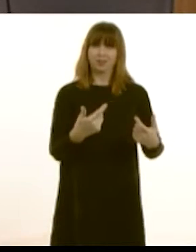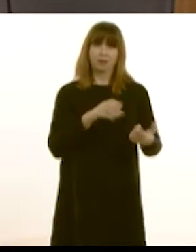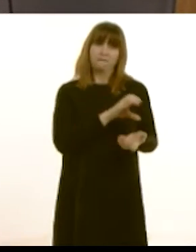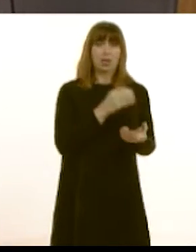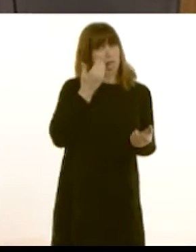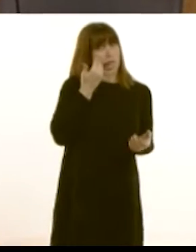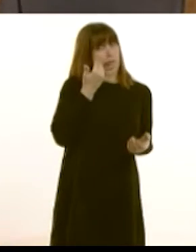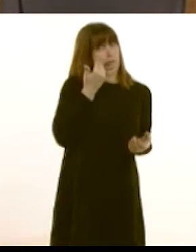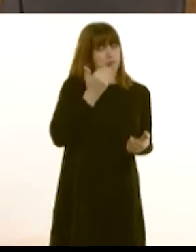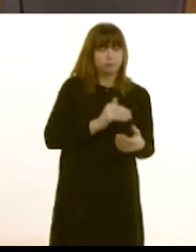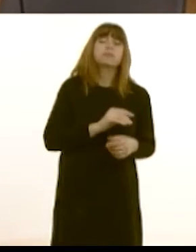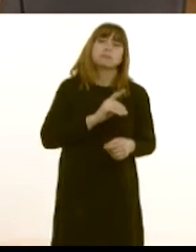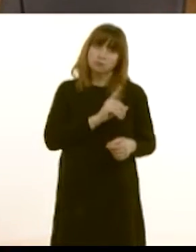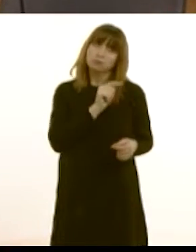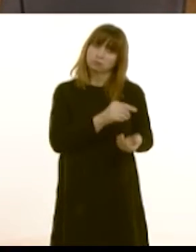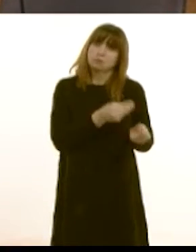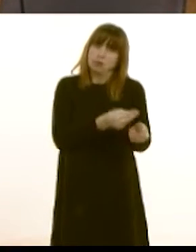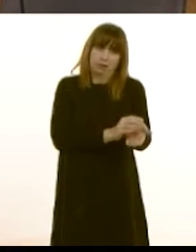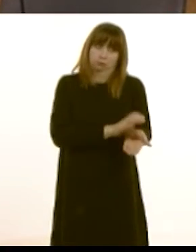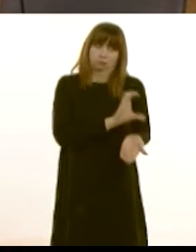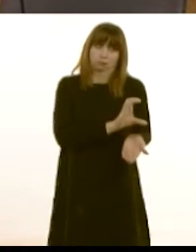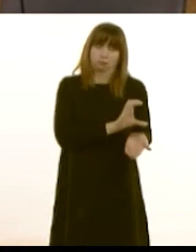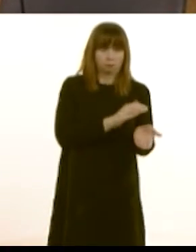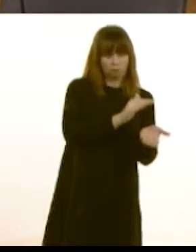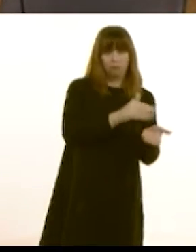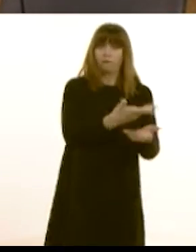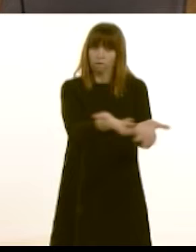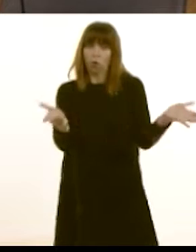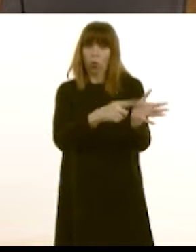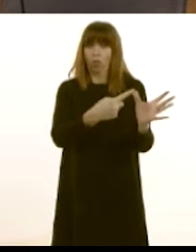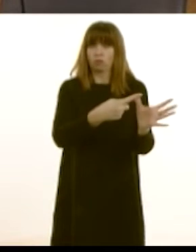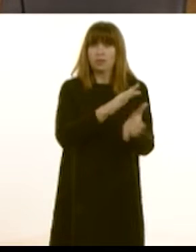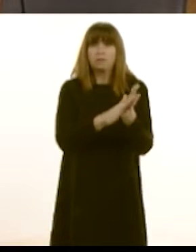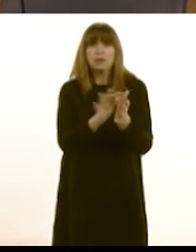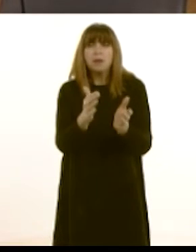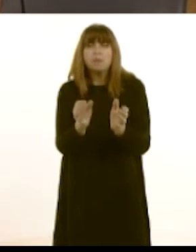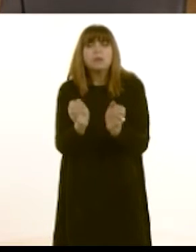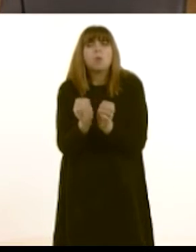Nevertheless, it is money that will be made available to them in order to help with smaller schemes to deal with flooding.